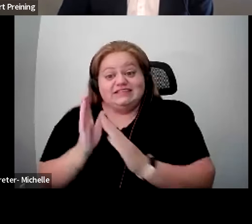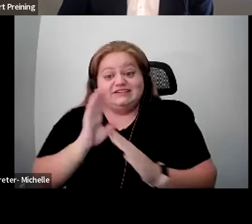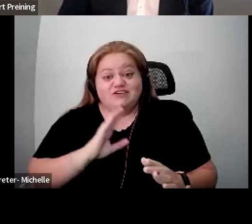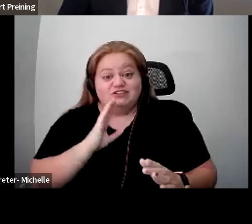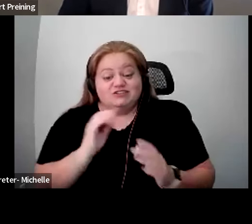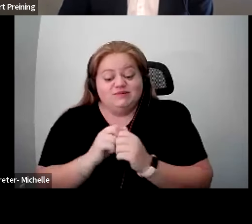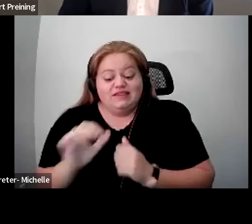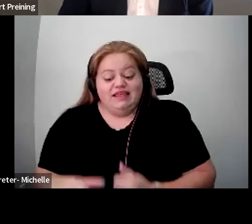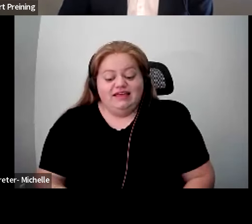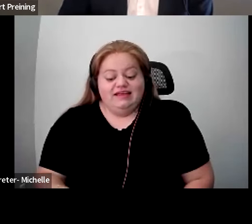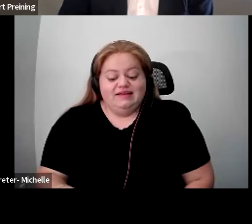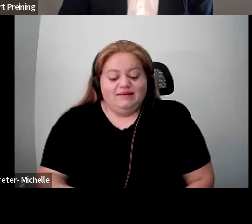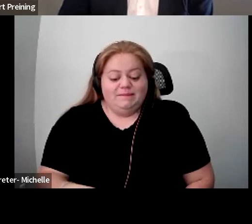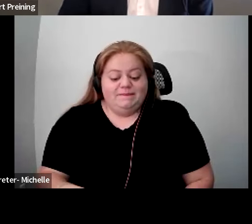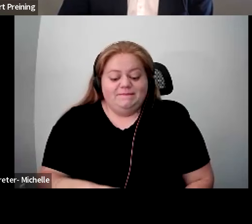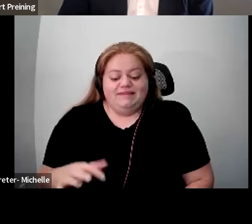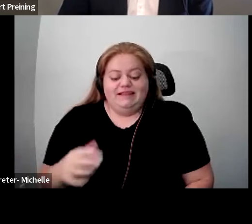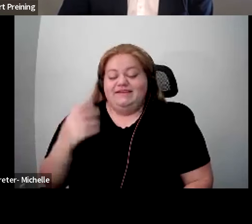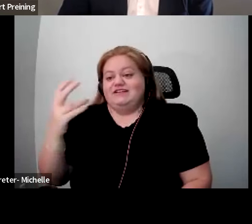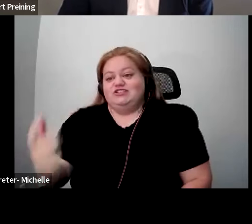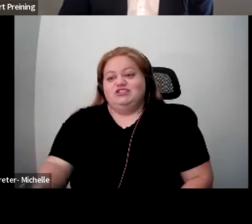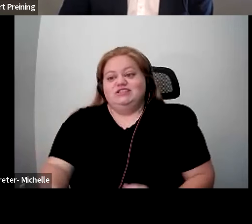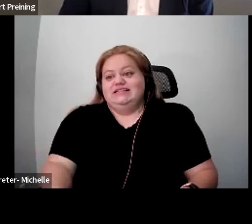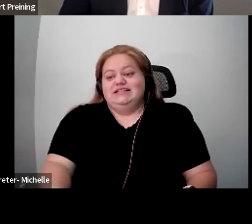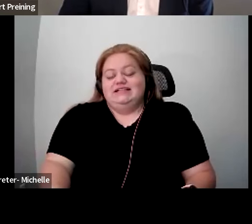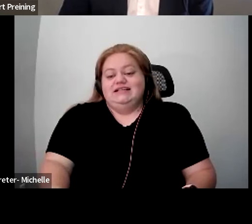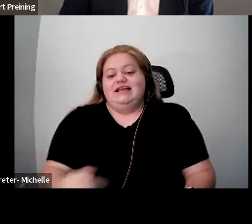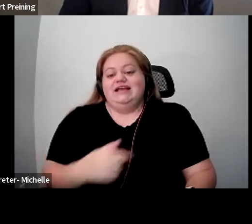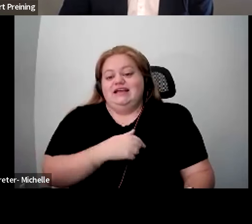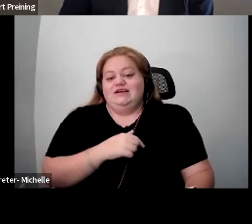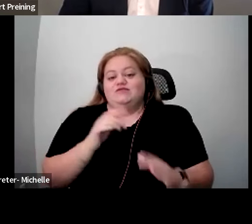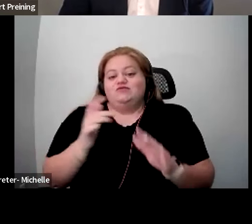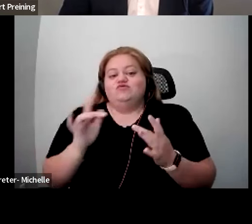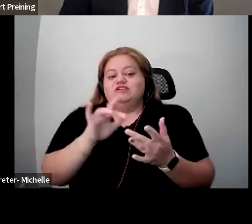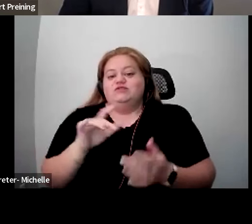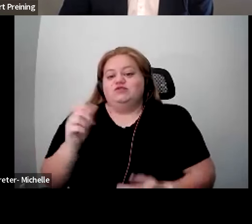And then at some point, I reached out to arXiv people.